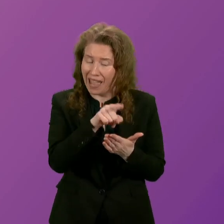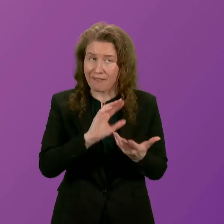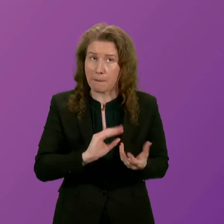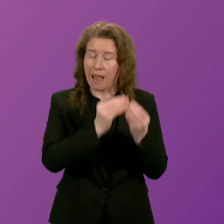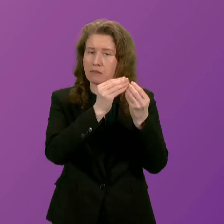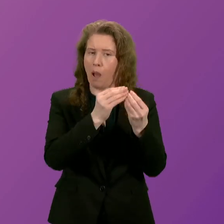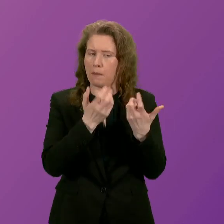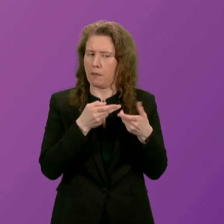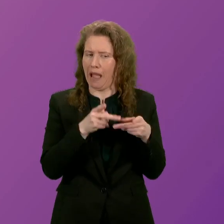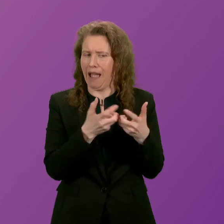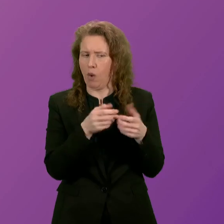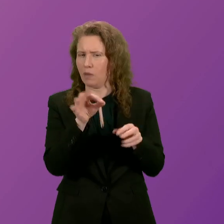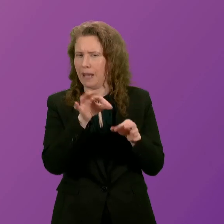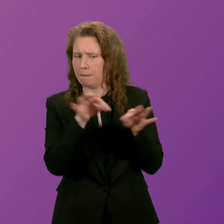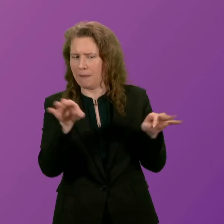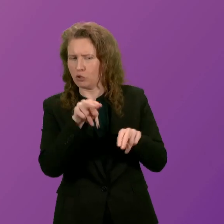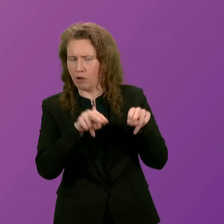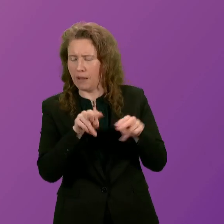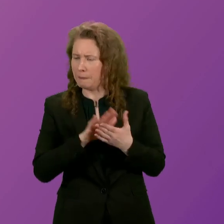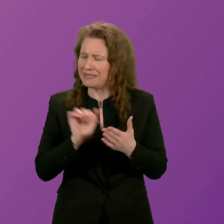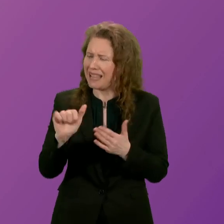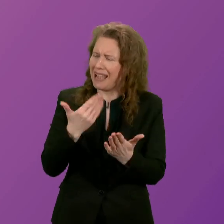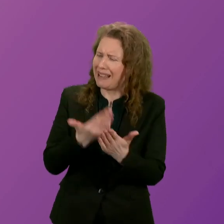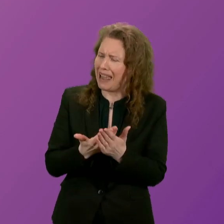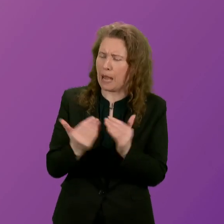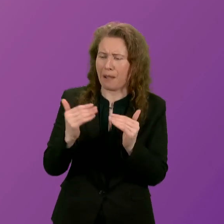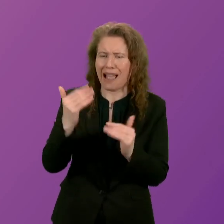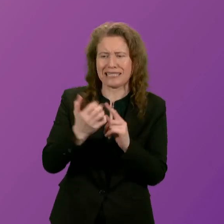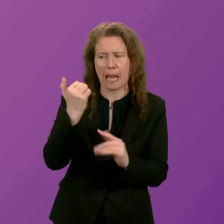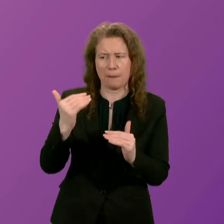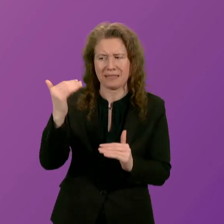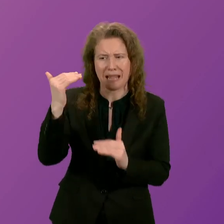That intervention demolishes the Government’s claim on the attainment gap and exposes the